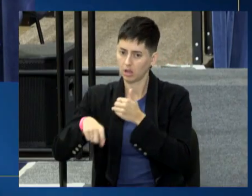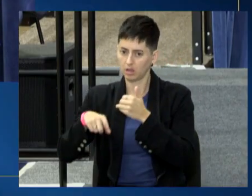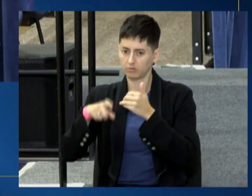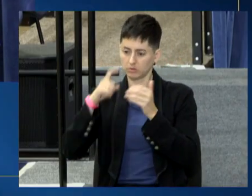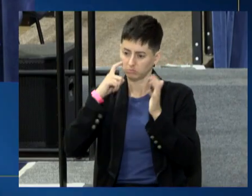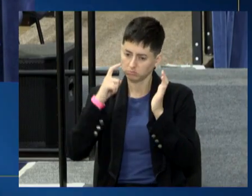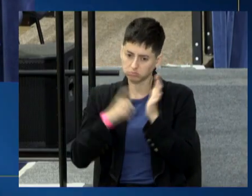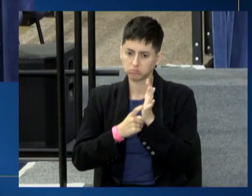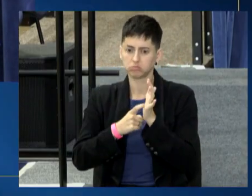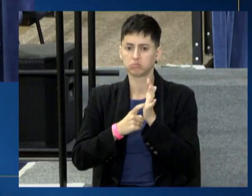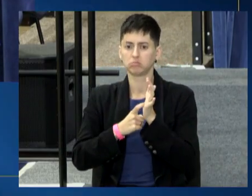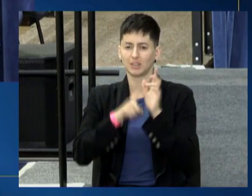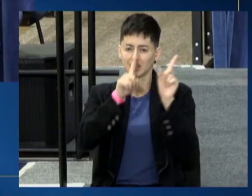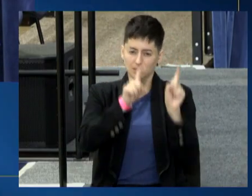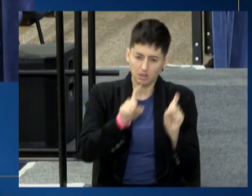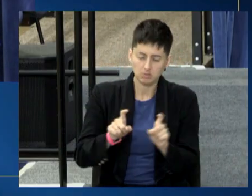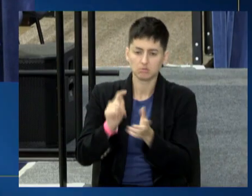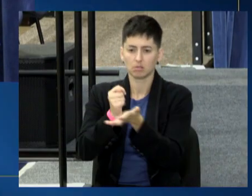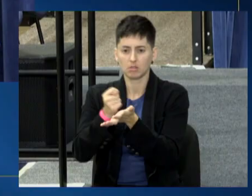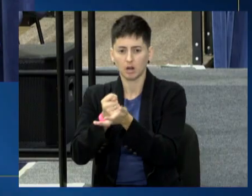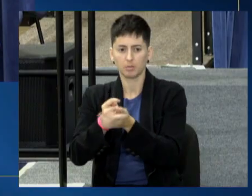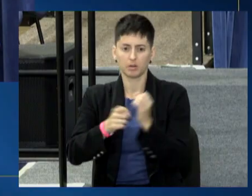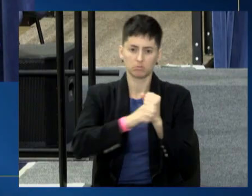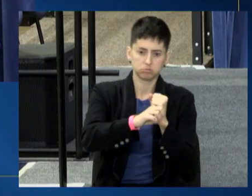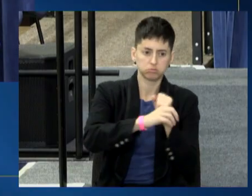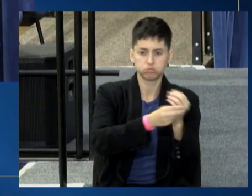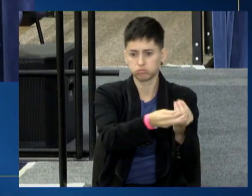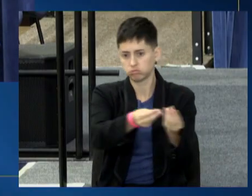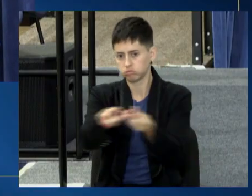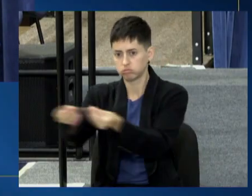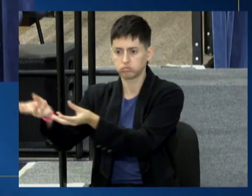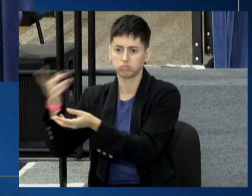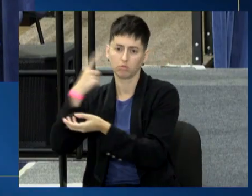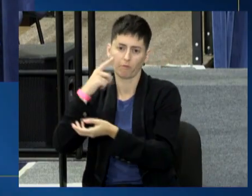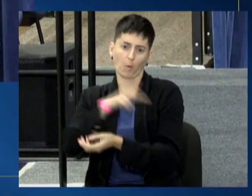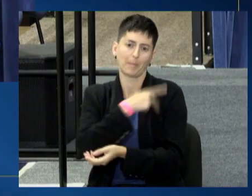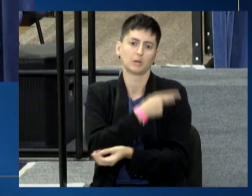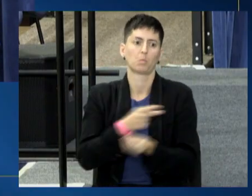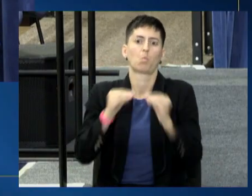the tests and the therapies out to patients who need them. We need to modernize evidence